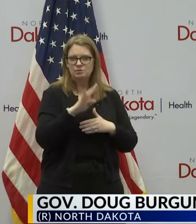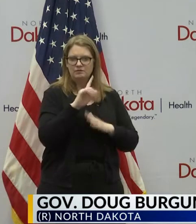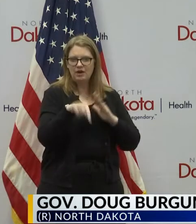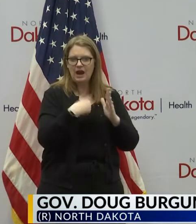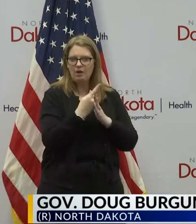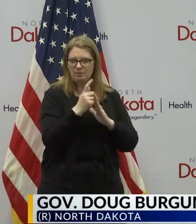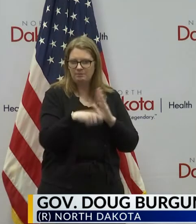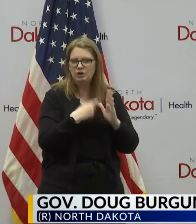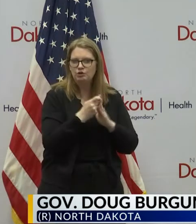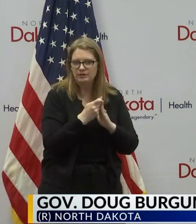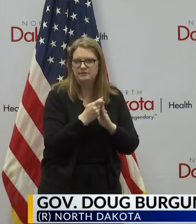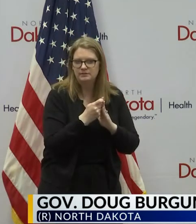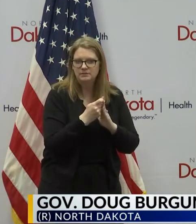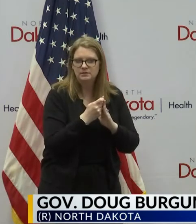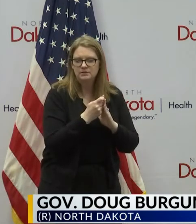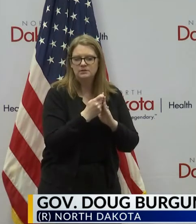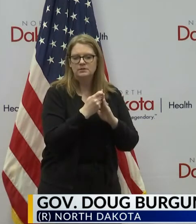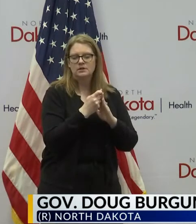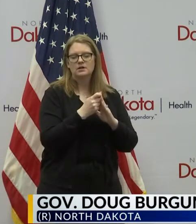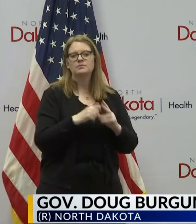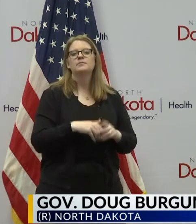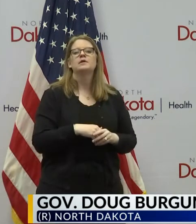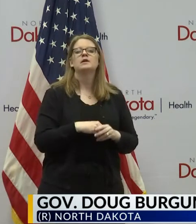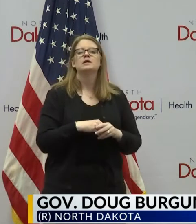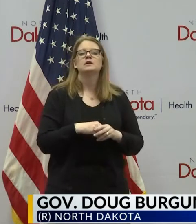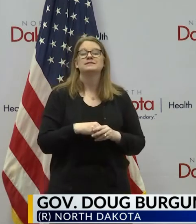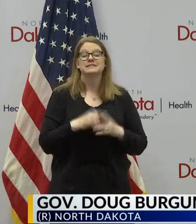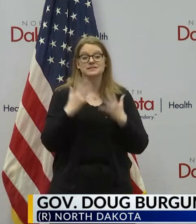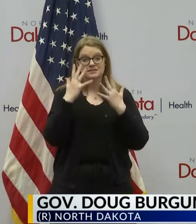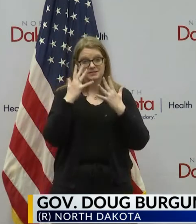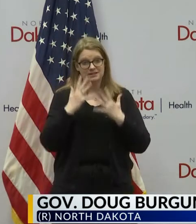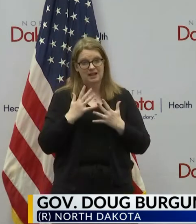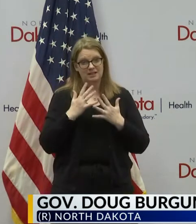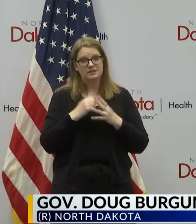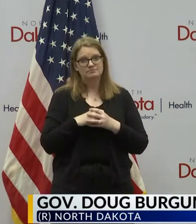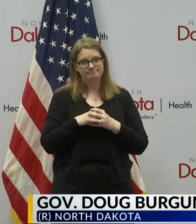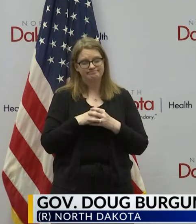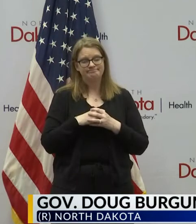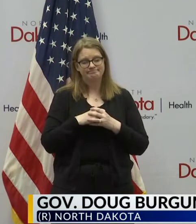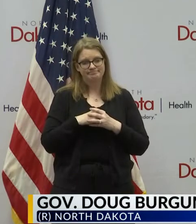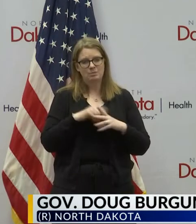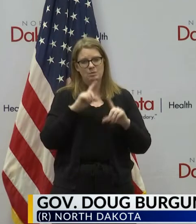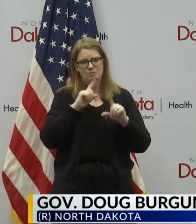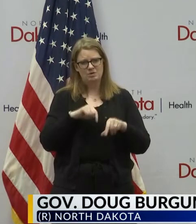TESTS TAKEN THAT WERE COMPLETED IN THE 24-HOUR PERIOD YESTERDAY